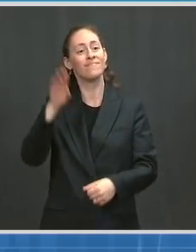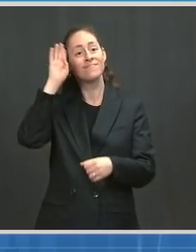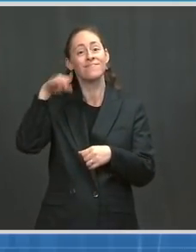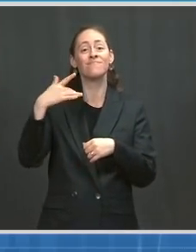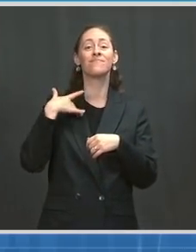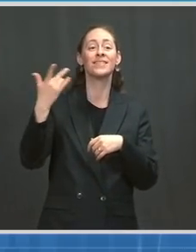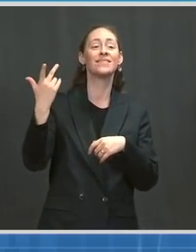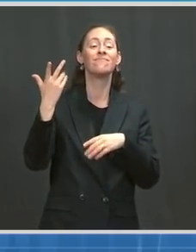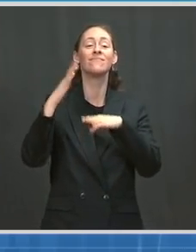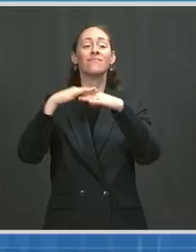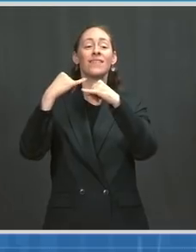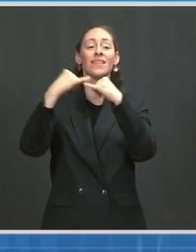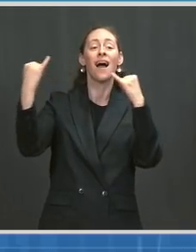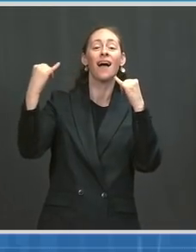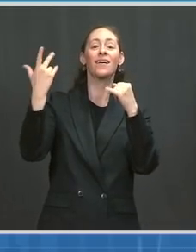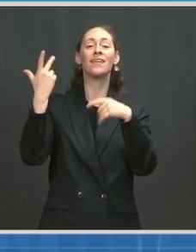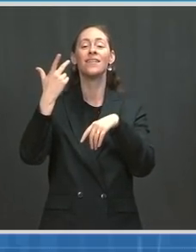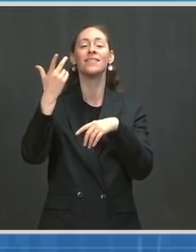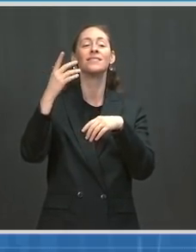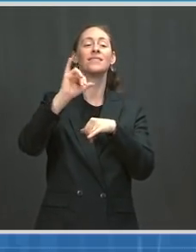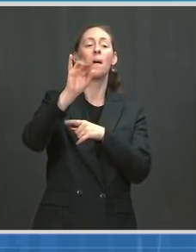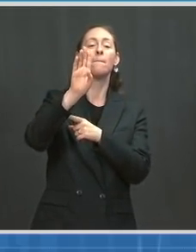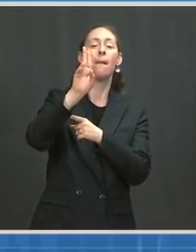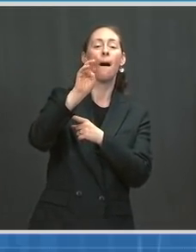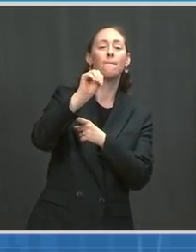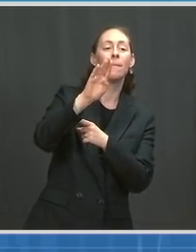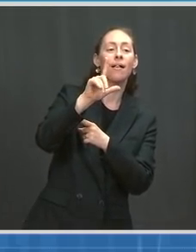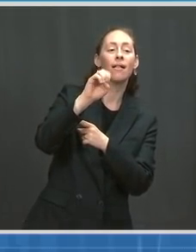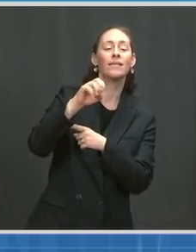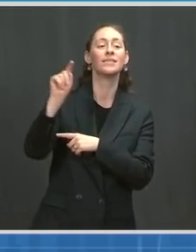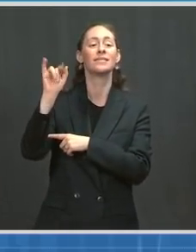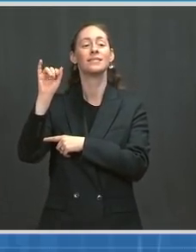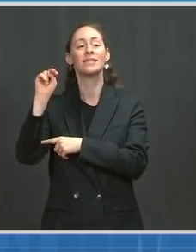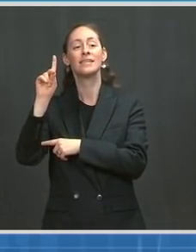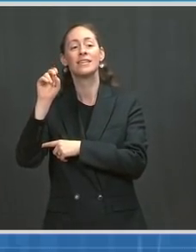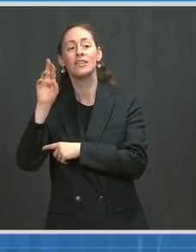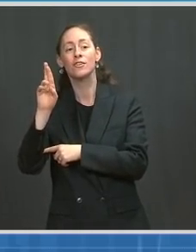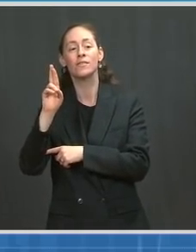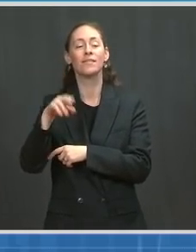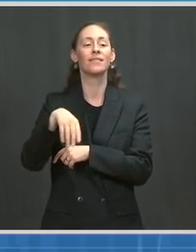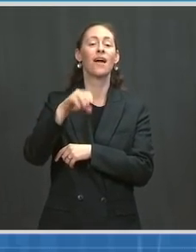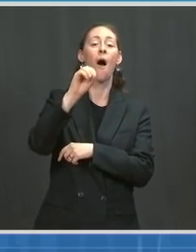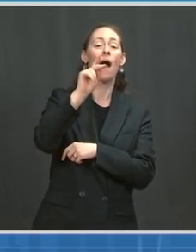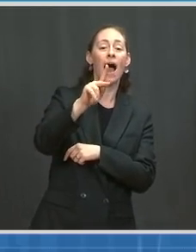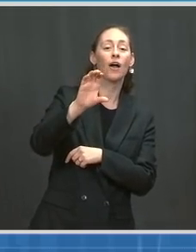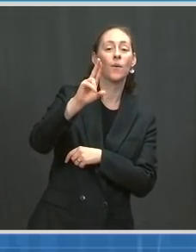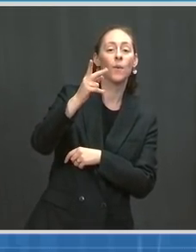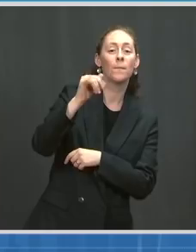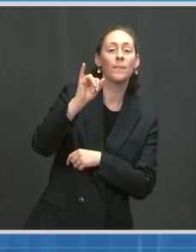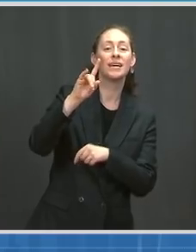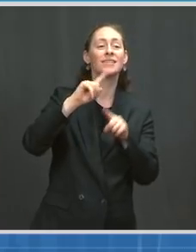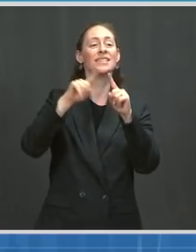Hinge, Match, OkCupid, BLK, Chispa, Plenty of Fish,